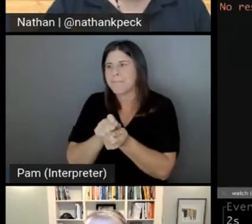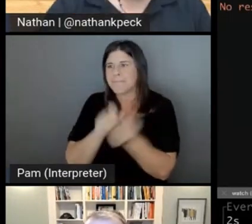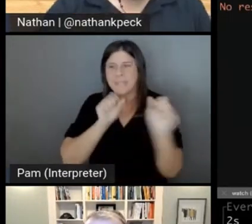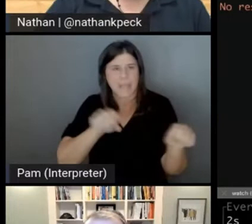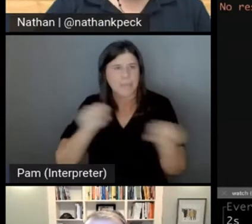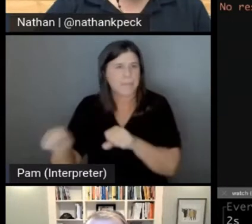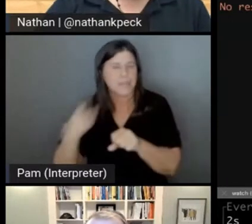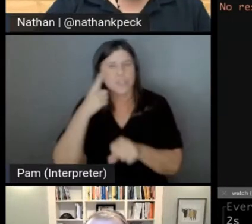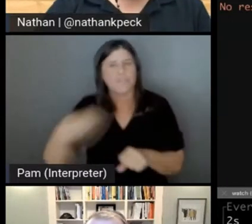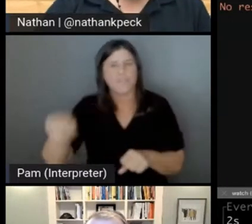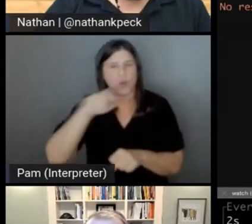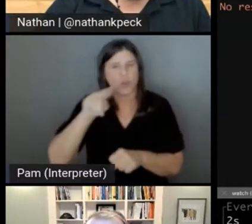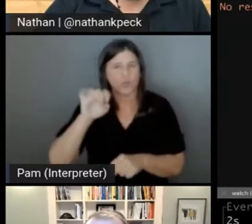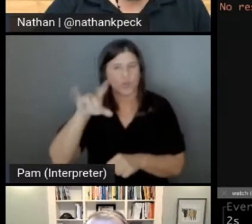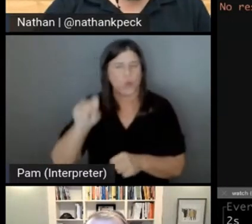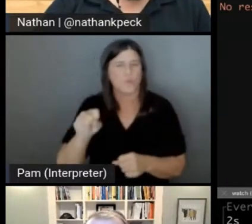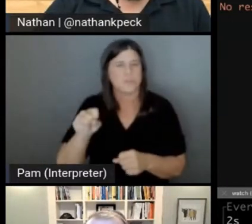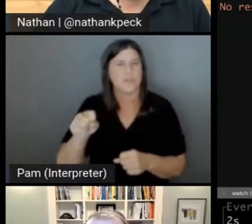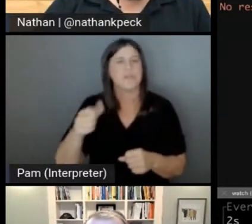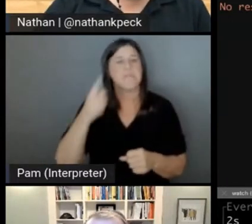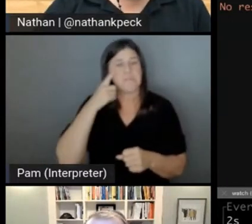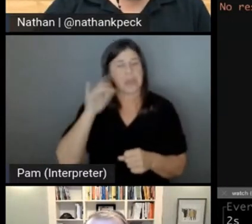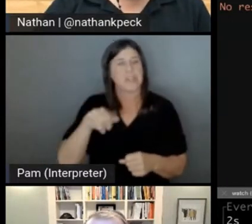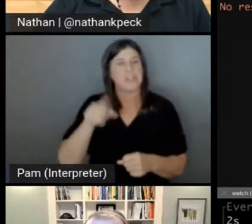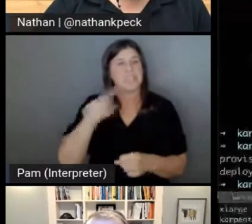So I think that this is definitely a great way